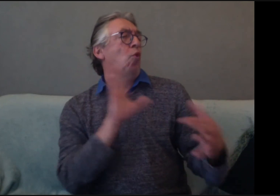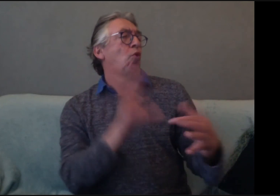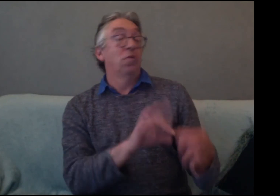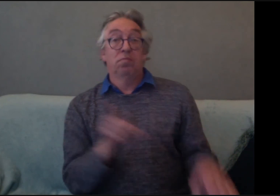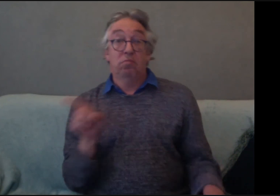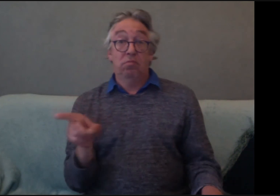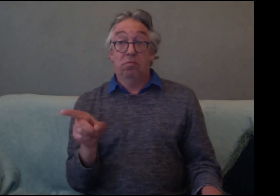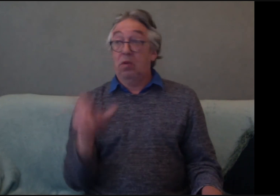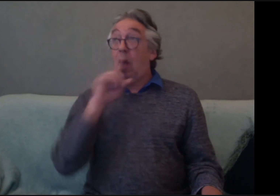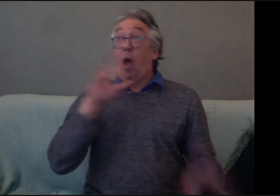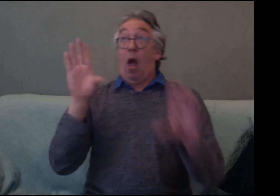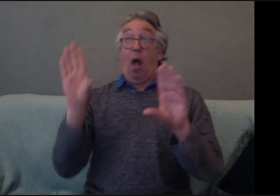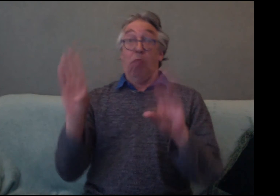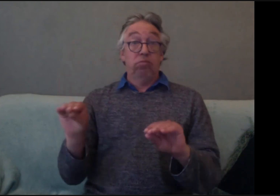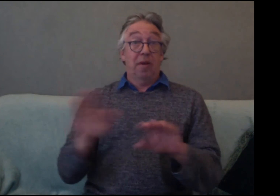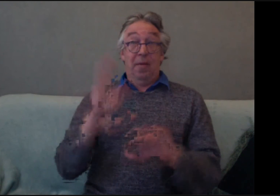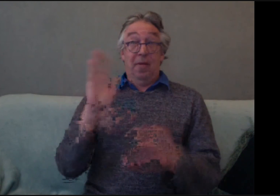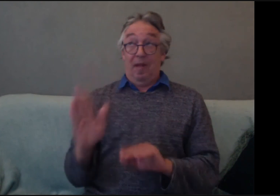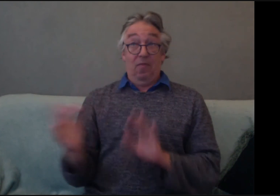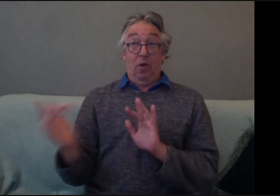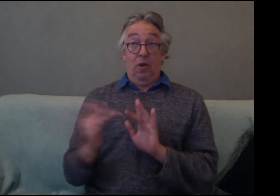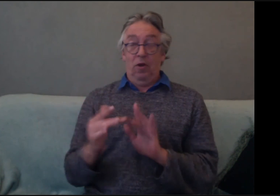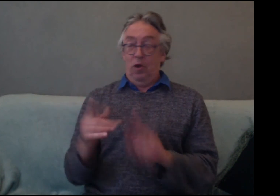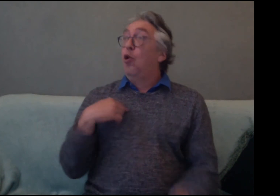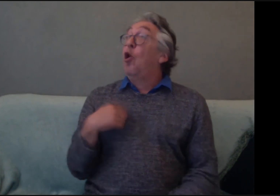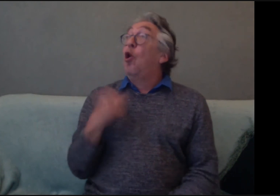And when I called, they said, you’ll be contacted.